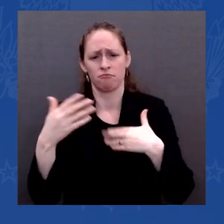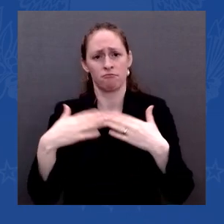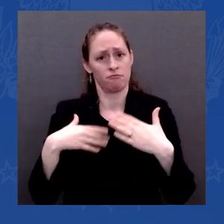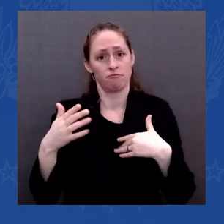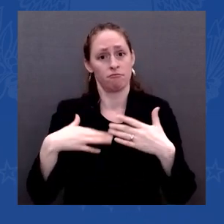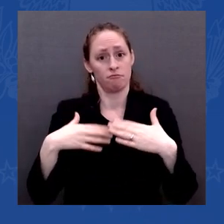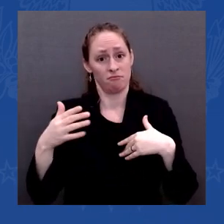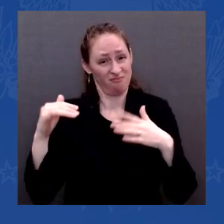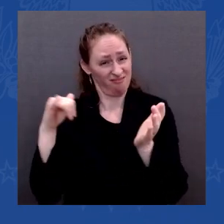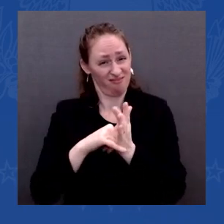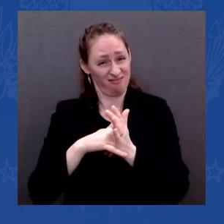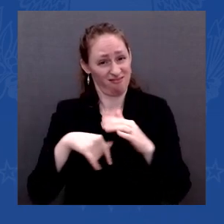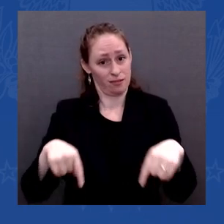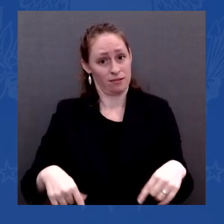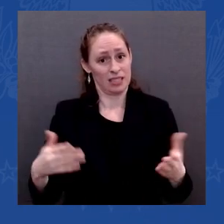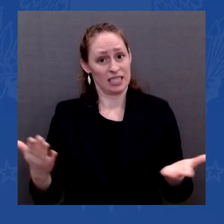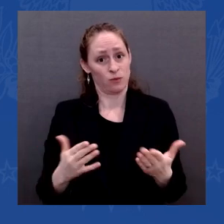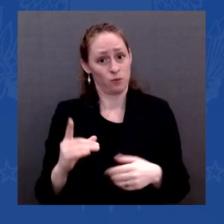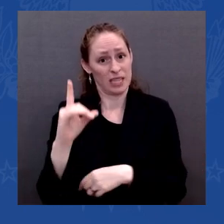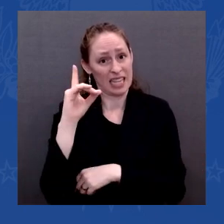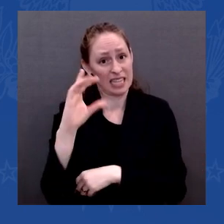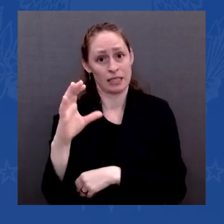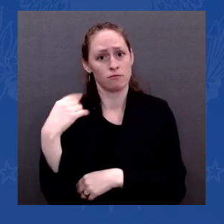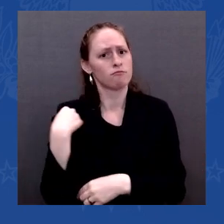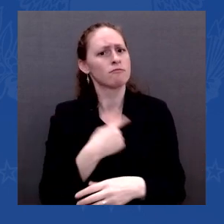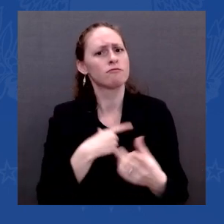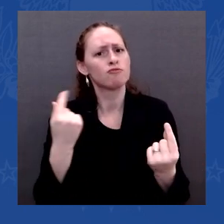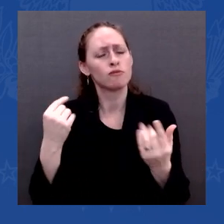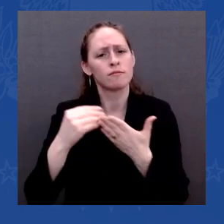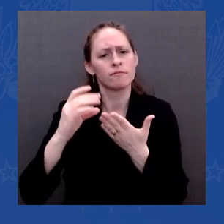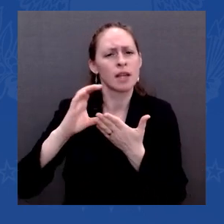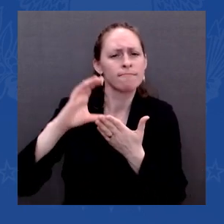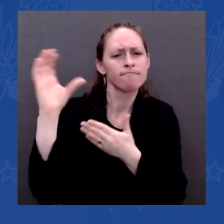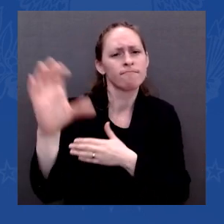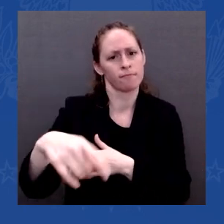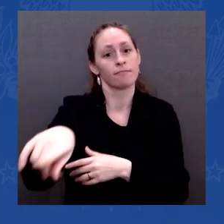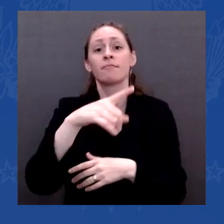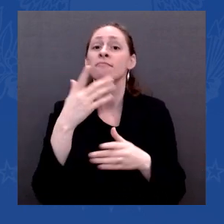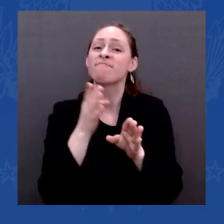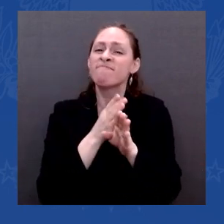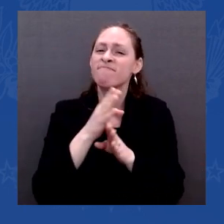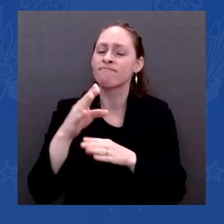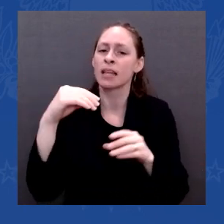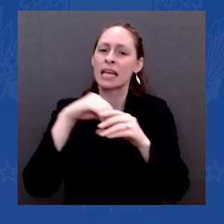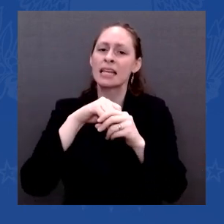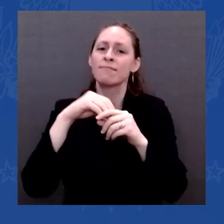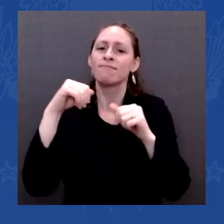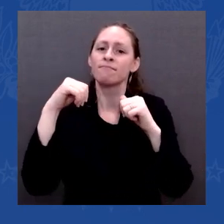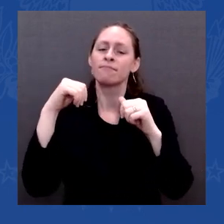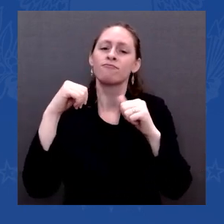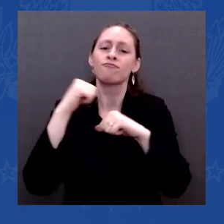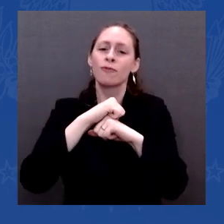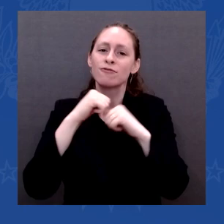preparing local workers to take the good-paying jobs in manufacturing, construction, and utilities that are going to be created